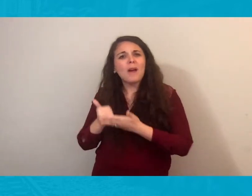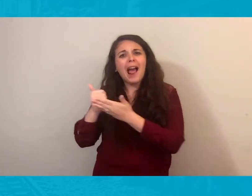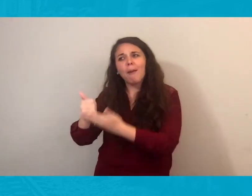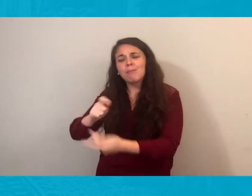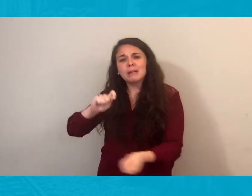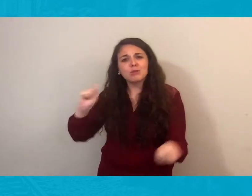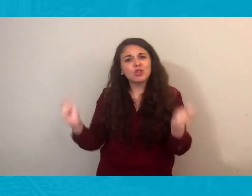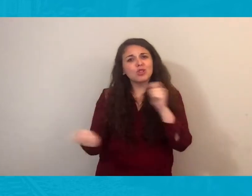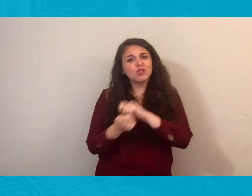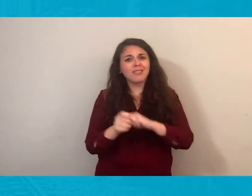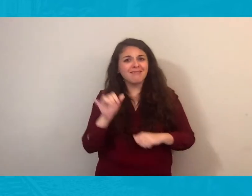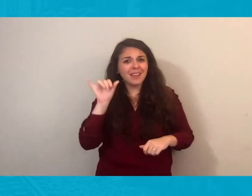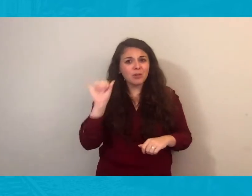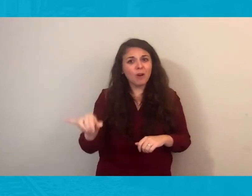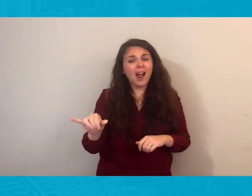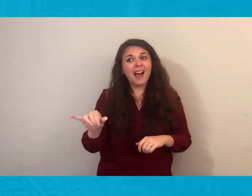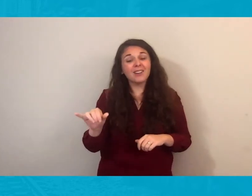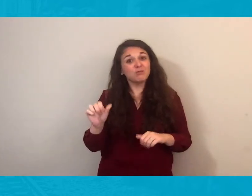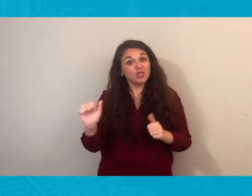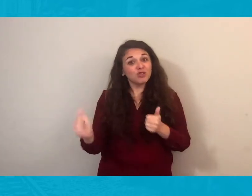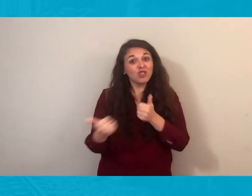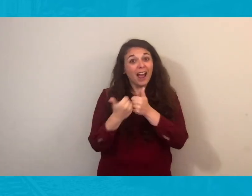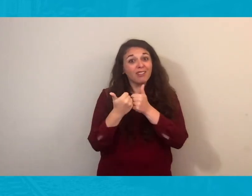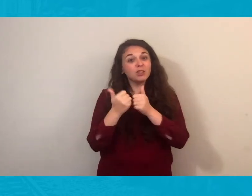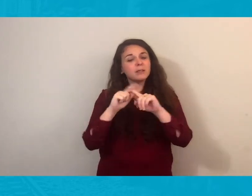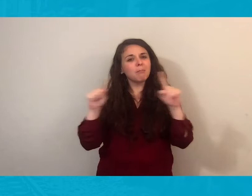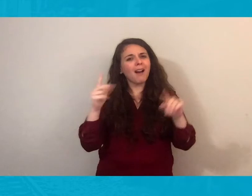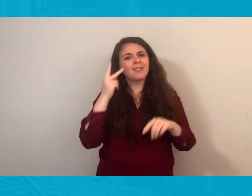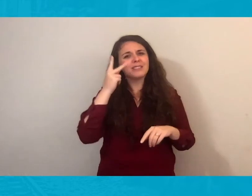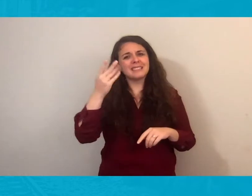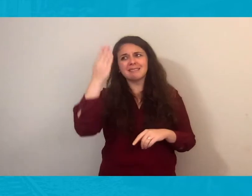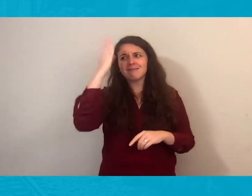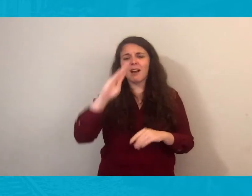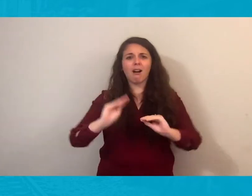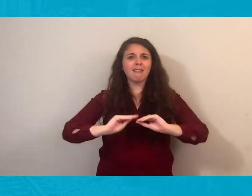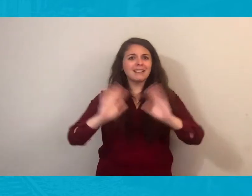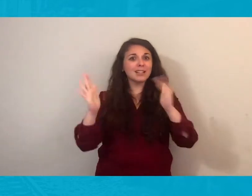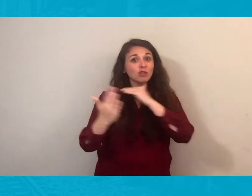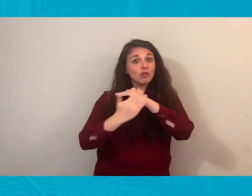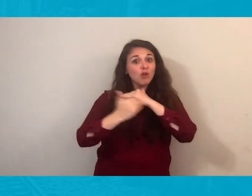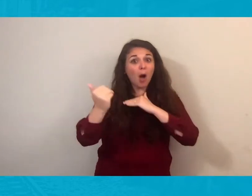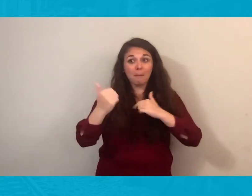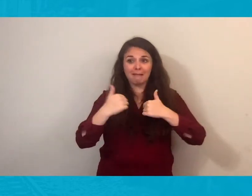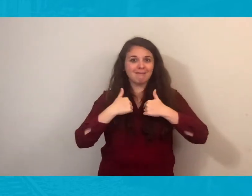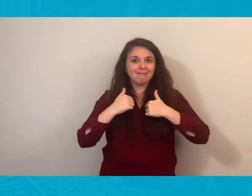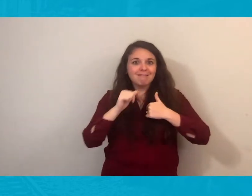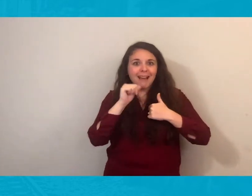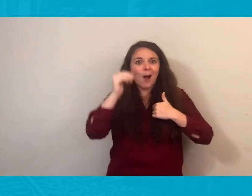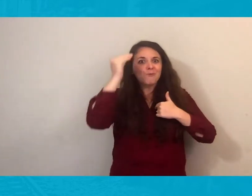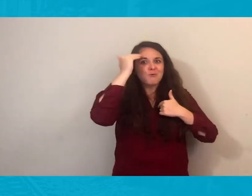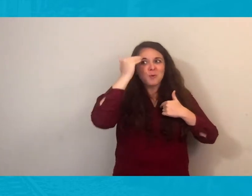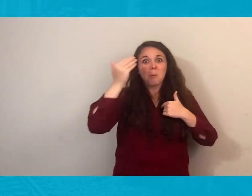We began a process of how do we turn this around. Clearly there were challenges that I was able to step into, and it was great to see God calling me